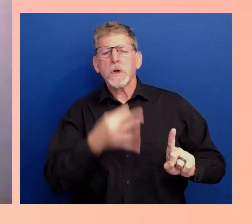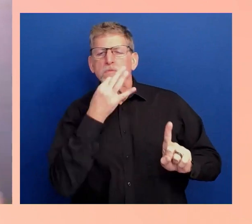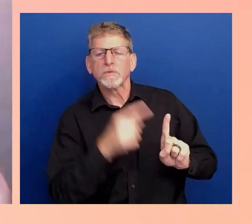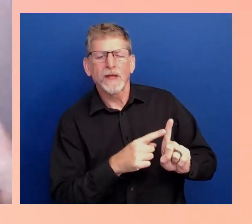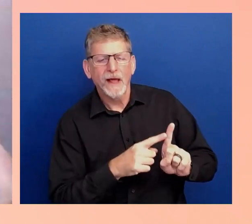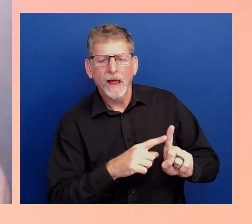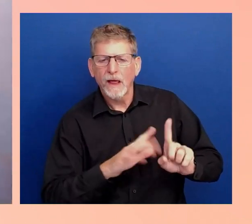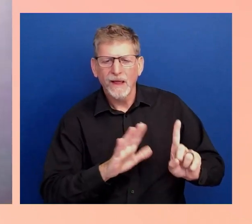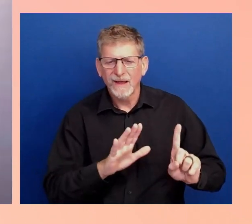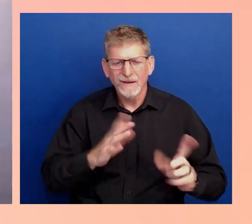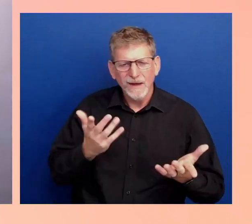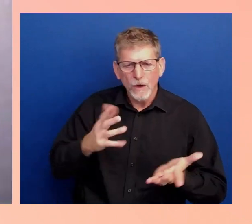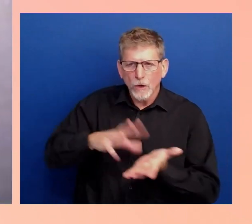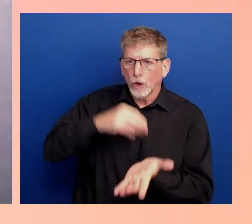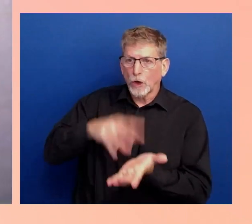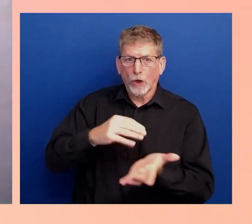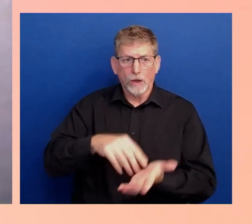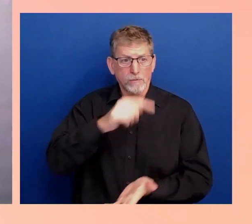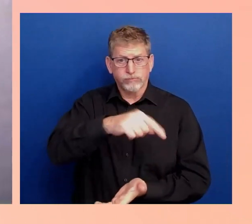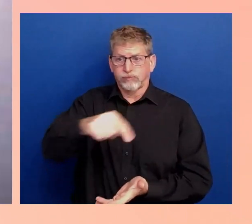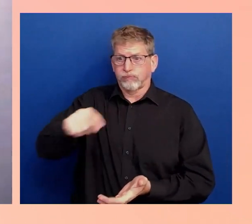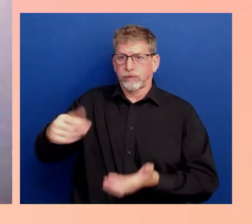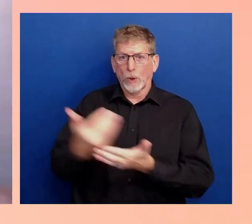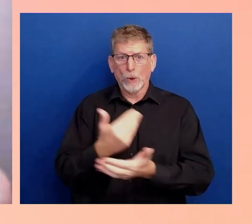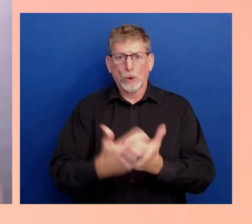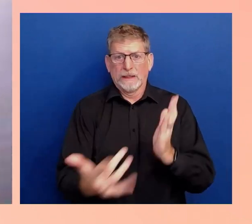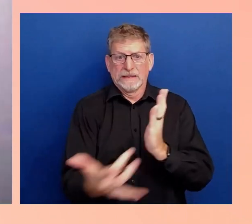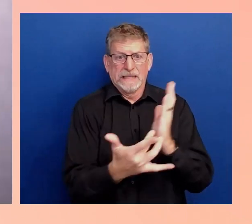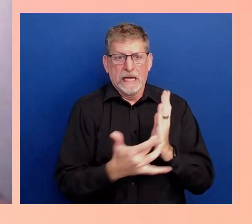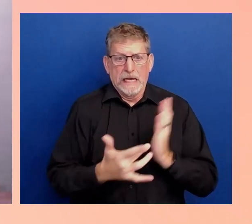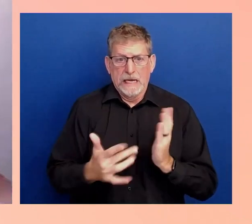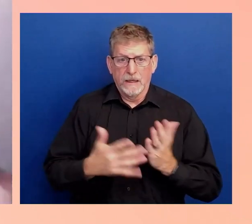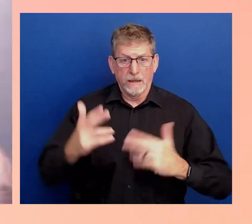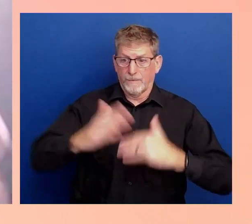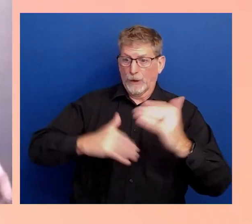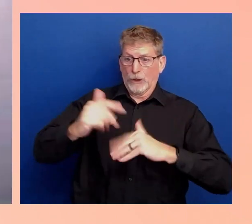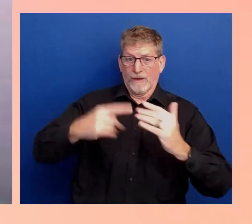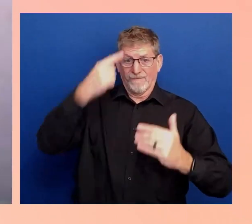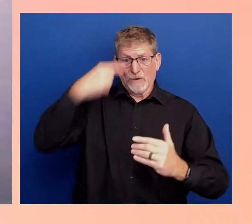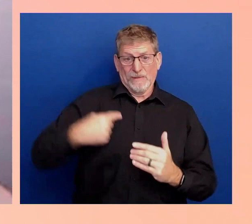is it mostly idealized for my body to generate capital.